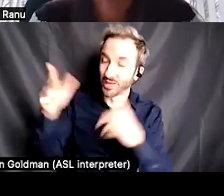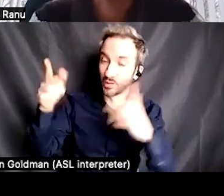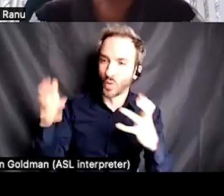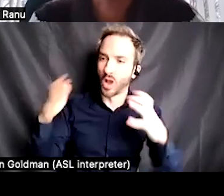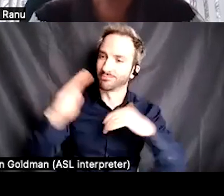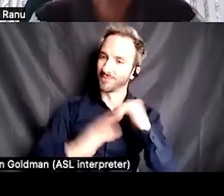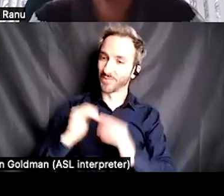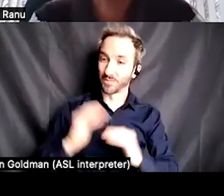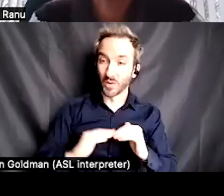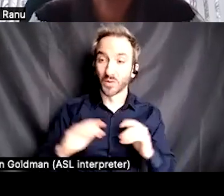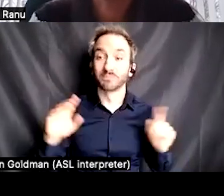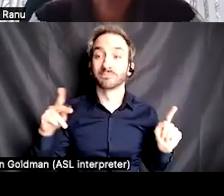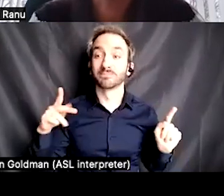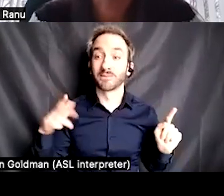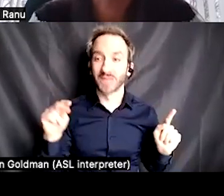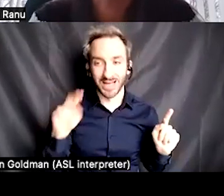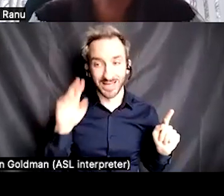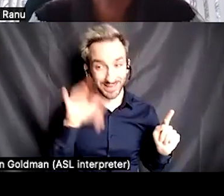is a lot more sustainable than being perfect all the time.